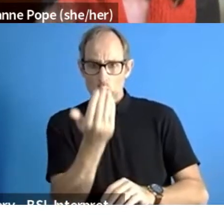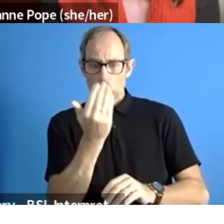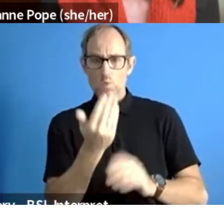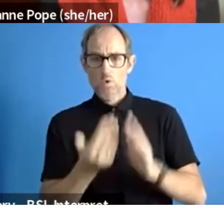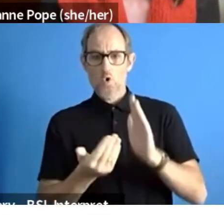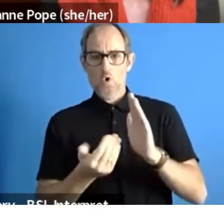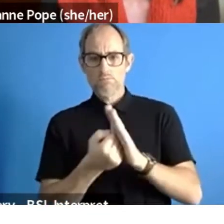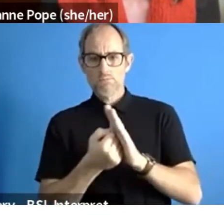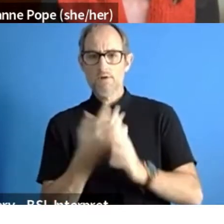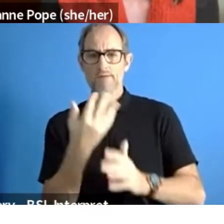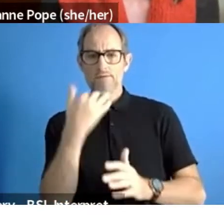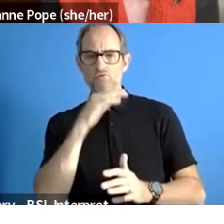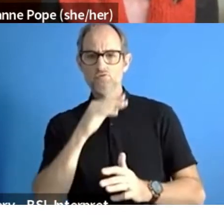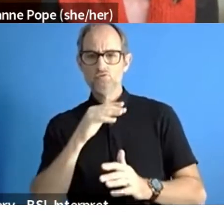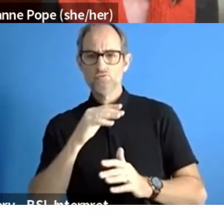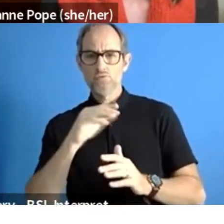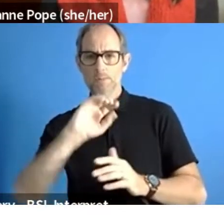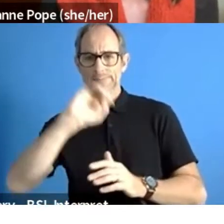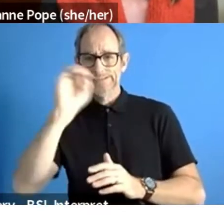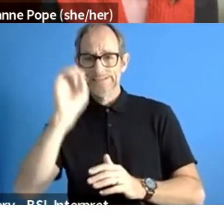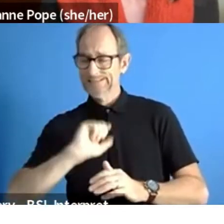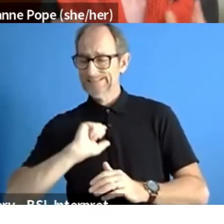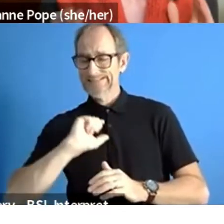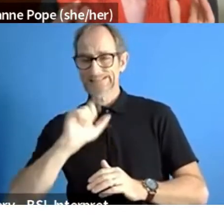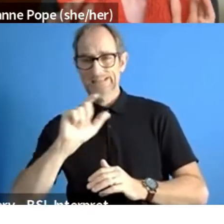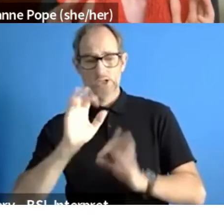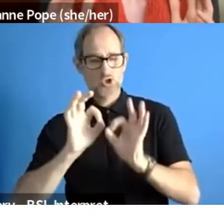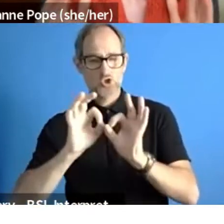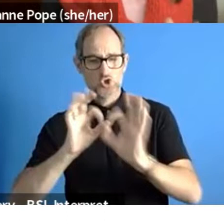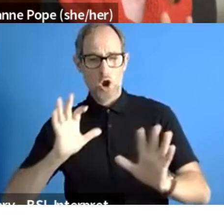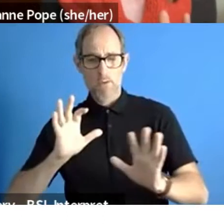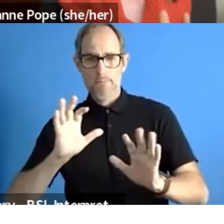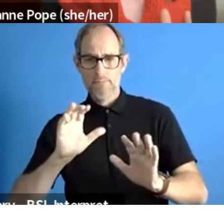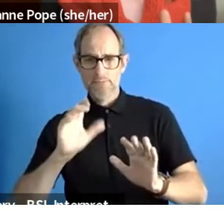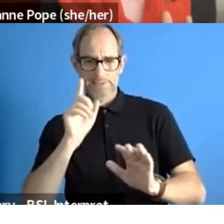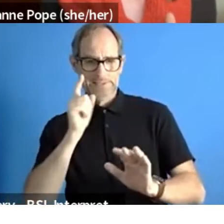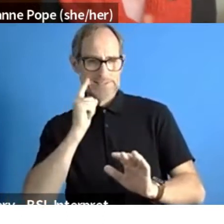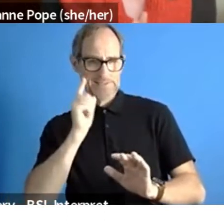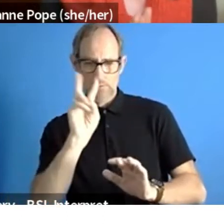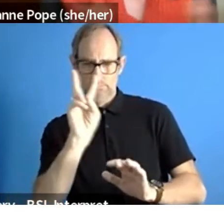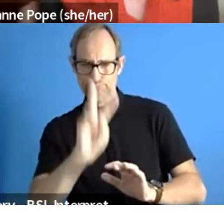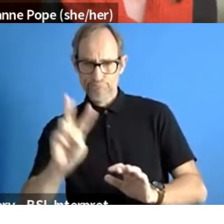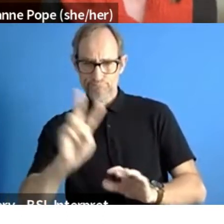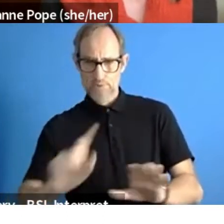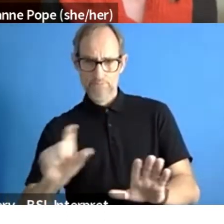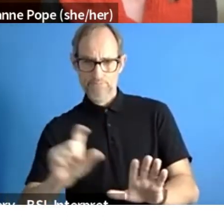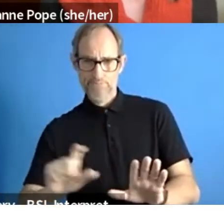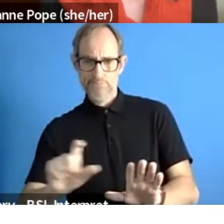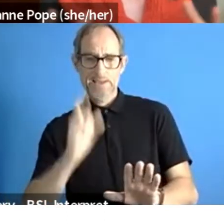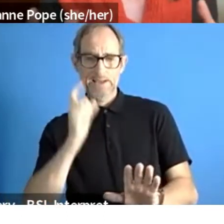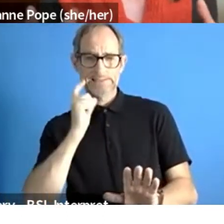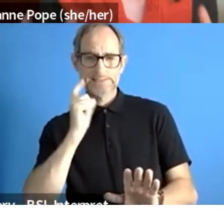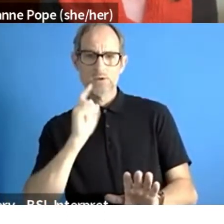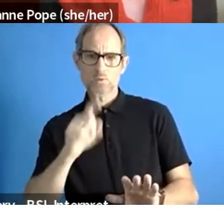page is still totally sharp and can be navigated as normal. So we started with that easy stuff.